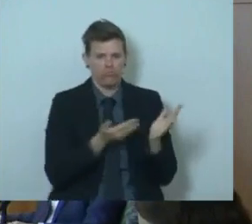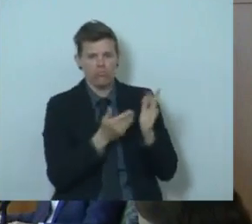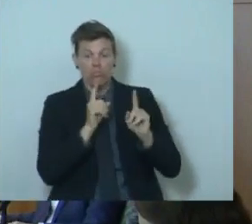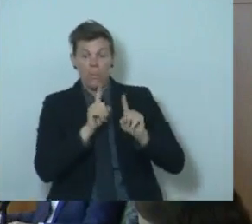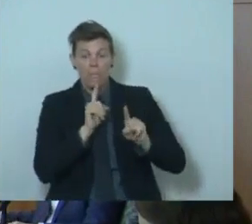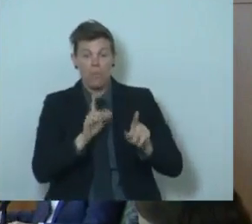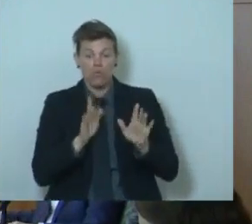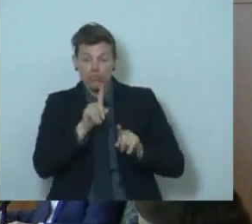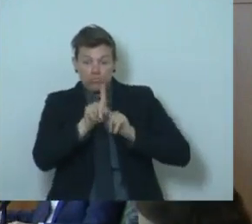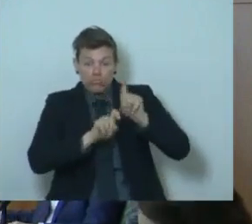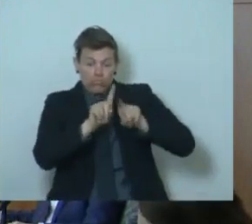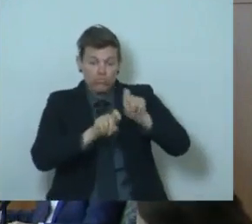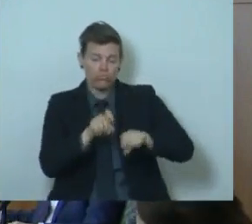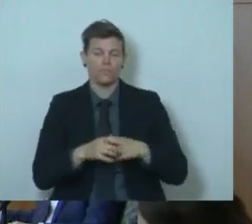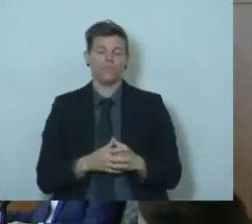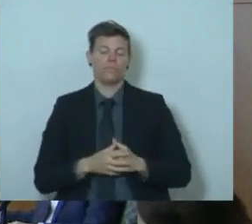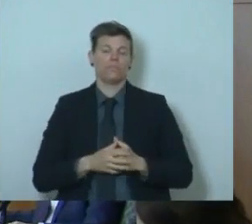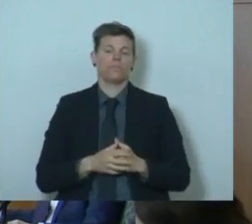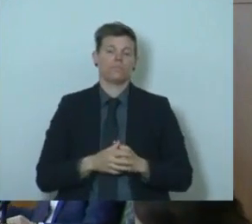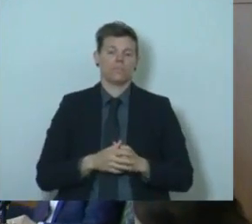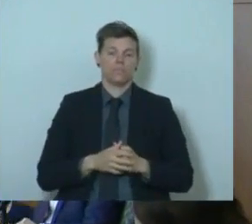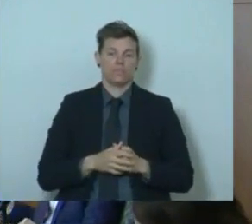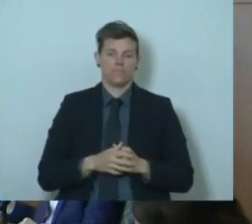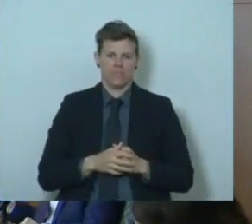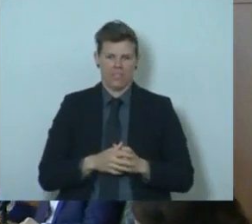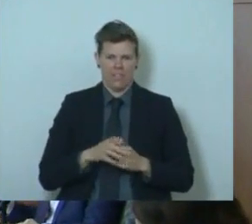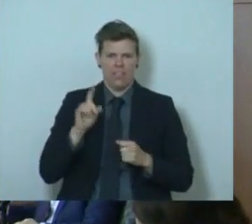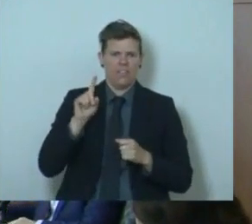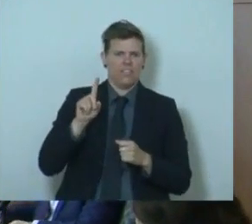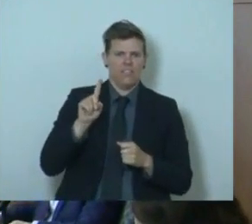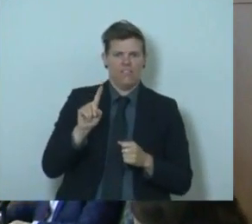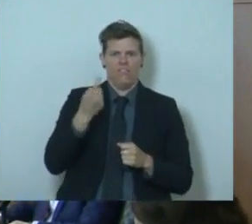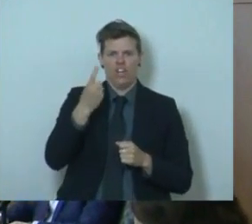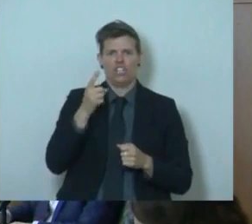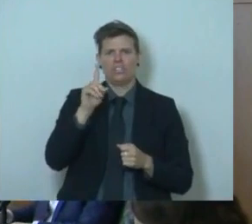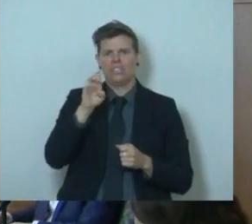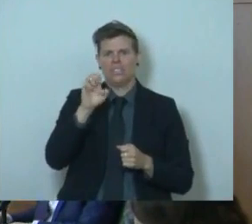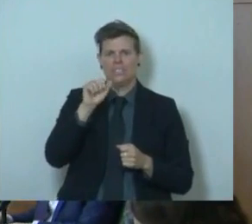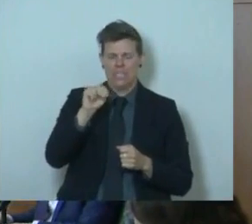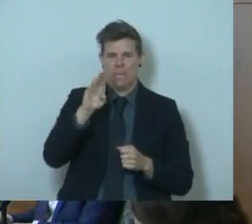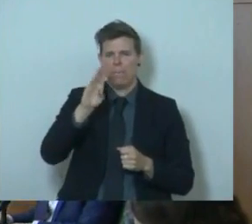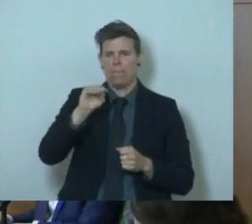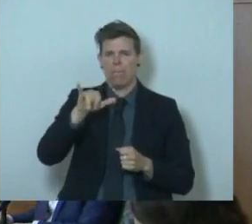WITH THAT, I THINK WE ARE READY FOR QUESTIONS. ALL RIGHT, FOLKS.